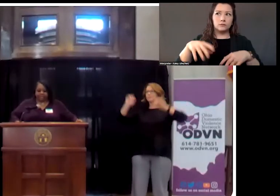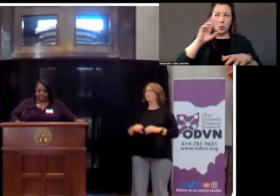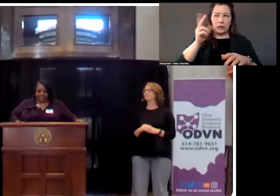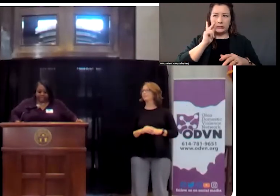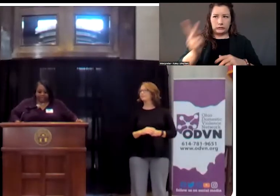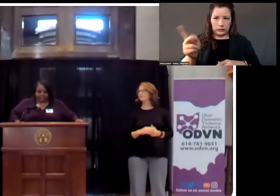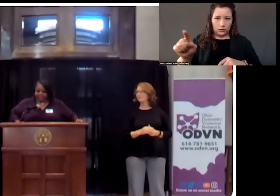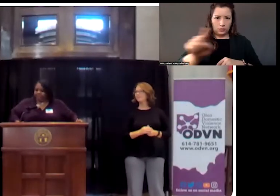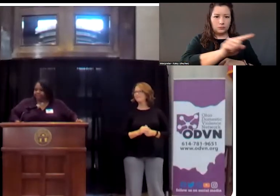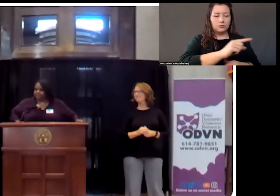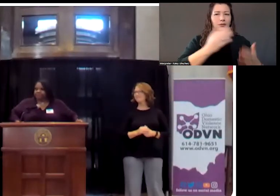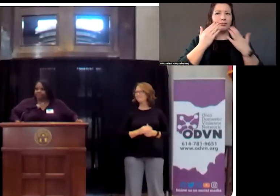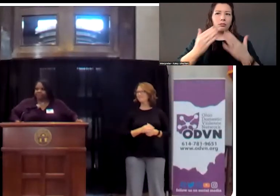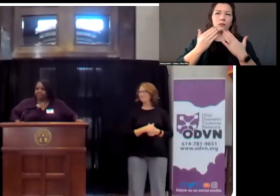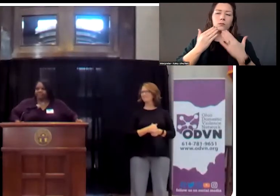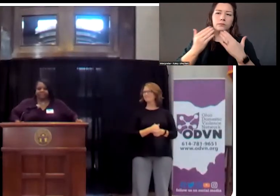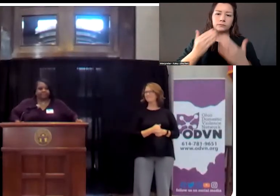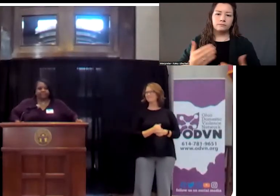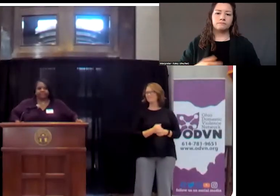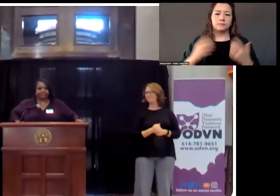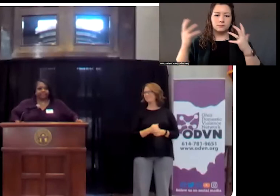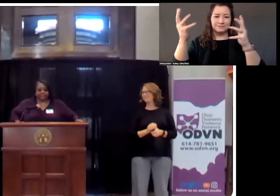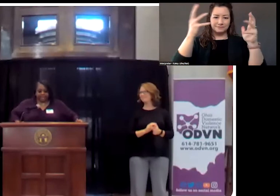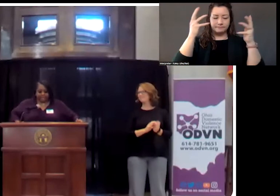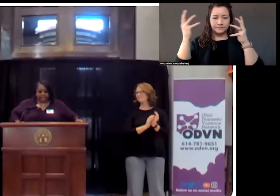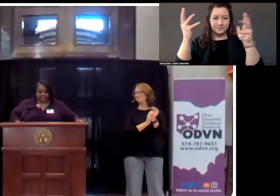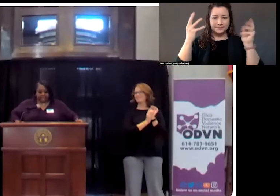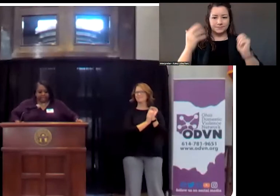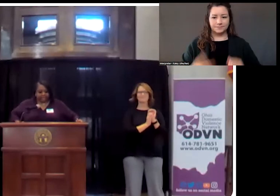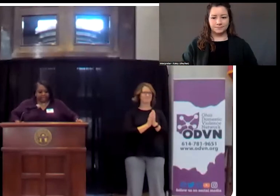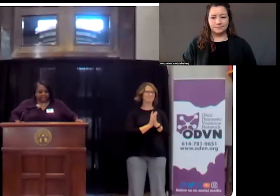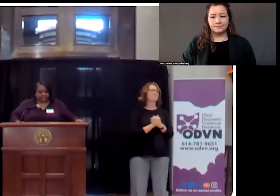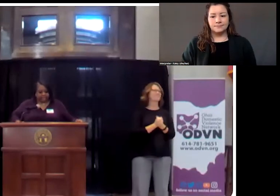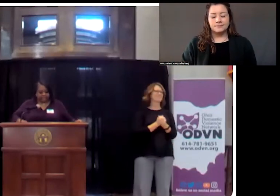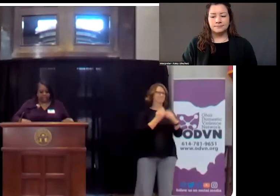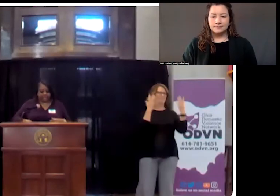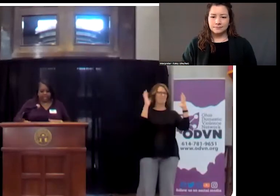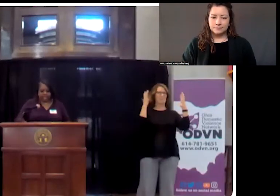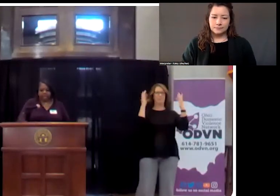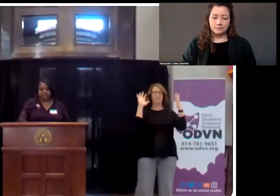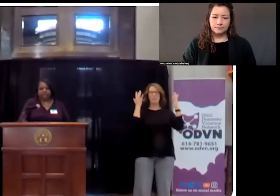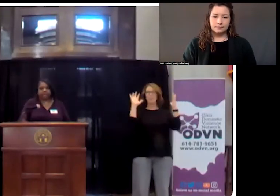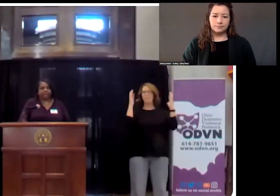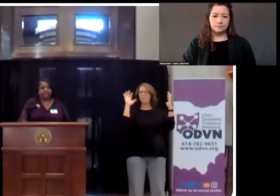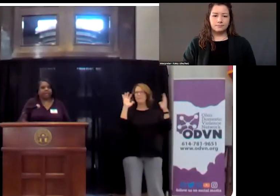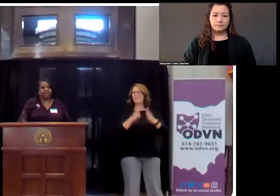Thank you.